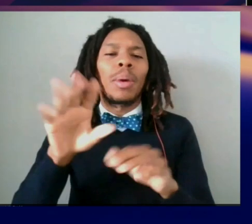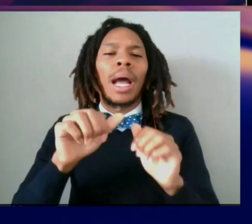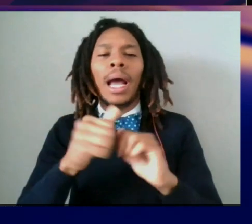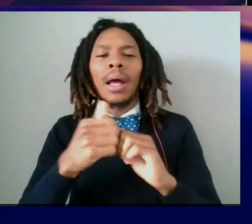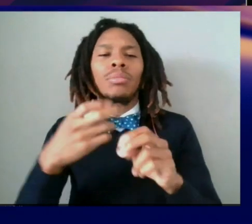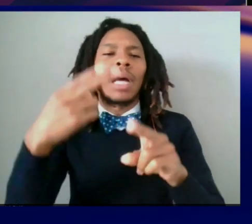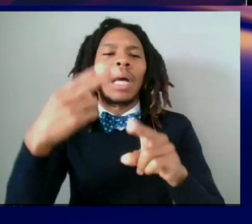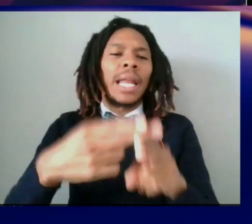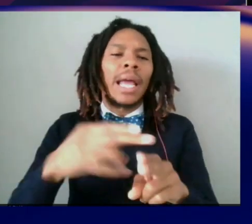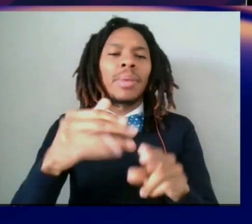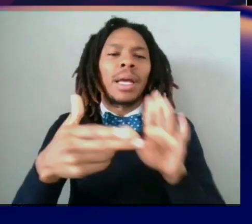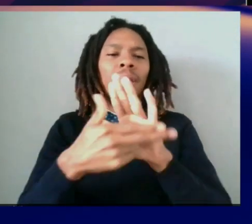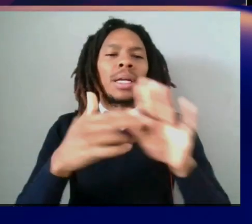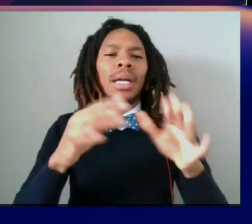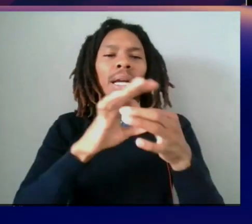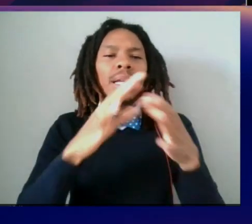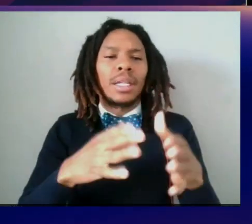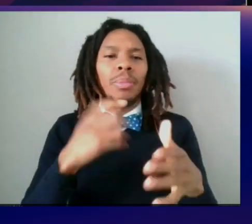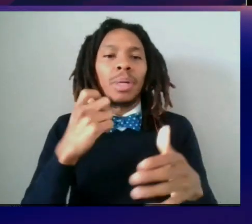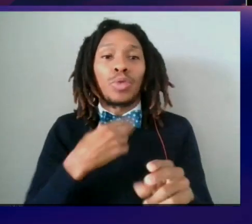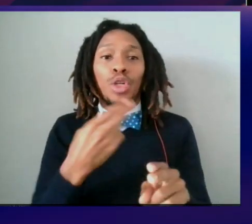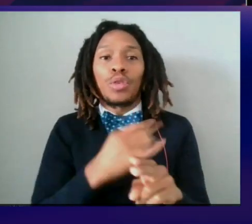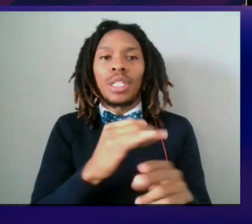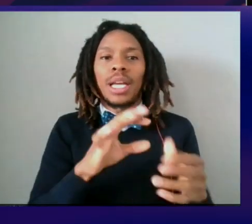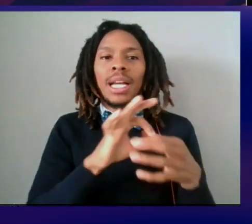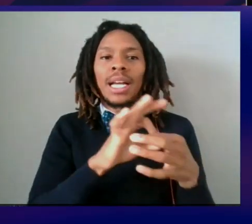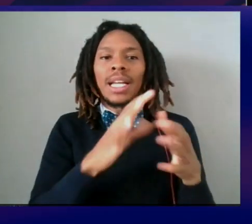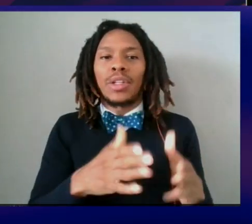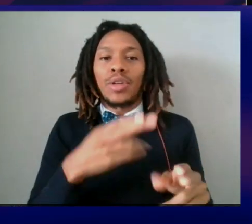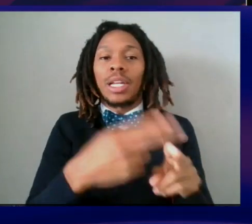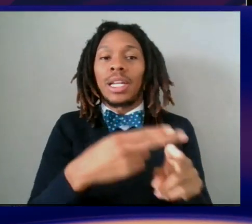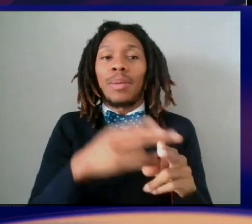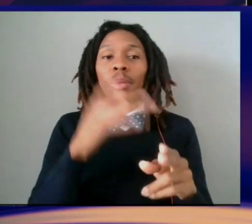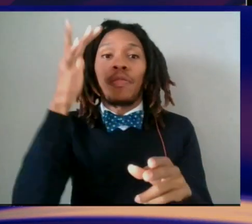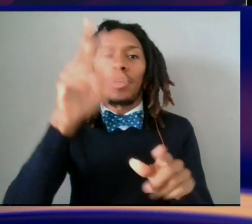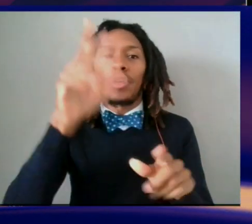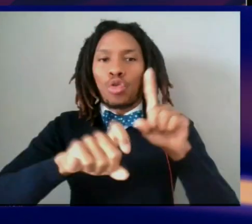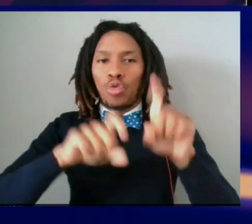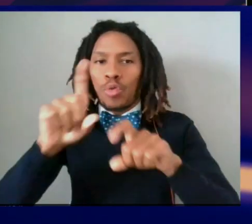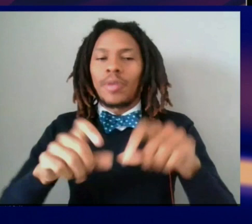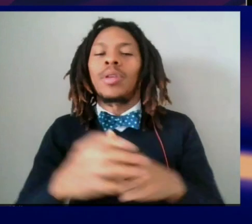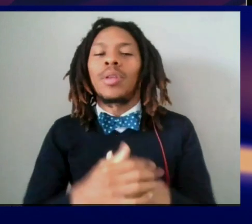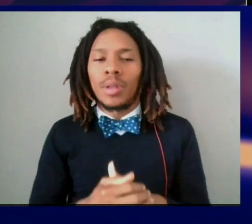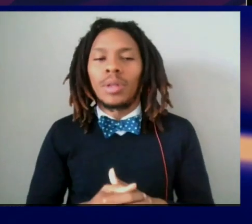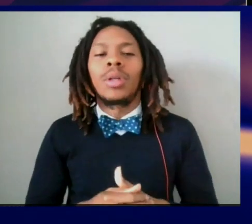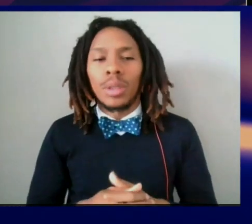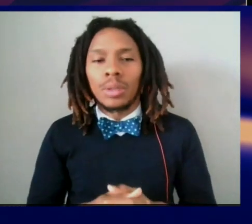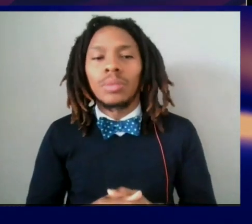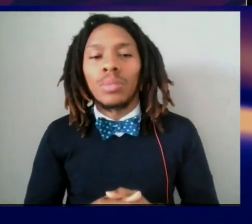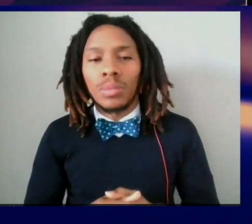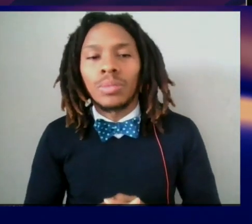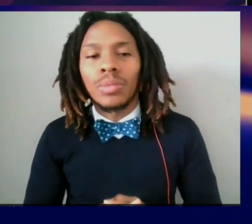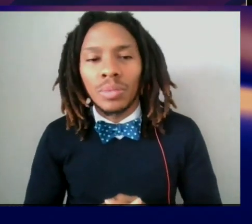And that's important 'cause we're gonna leverage that connect name in our future queries. And then what we do is sort of configure a Lambda connector.